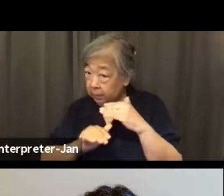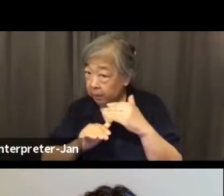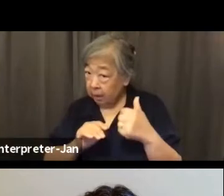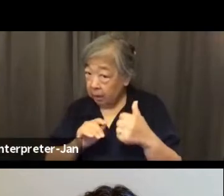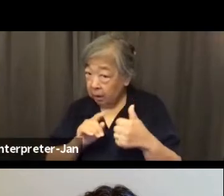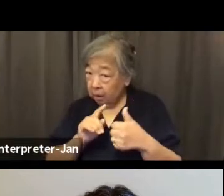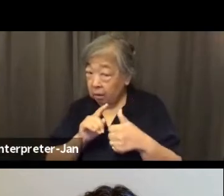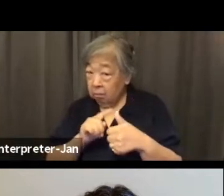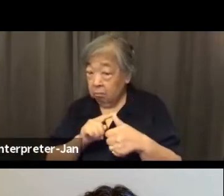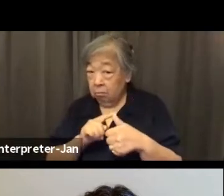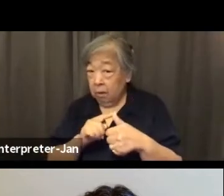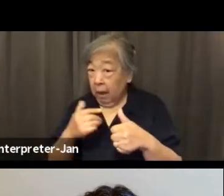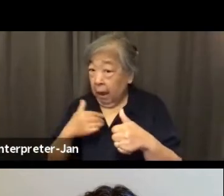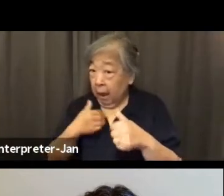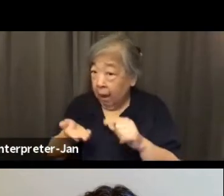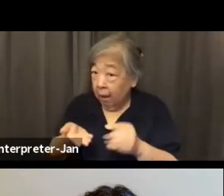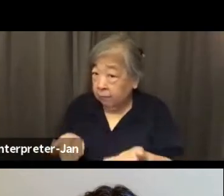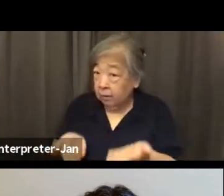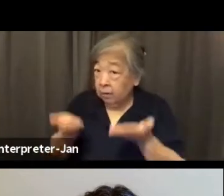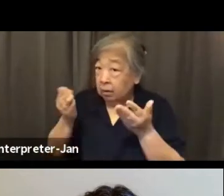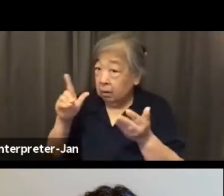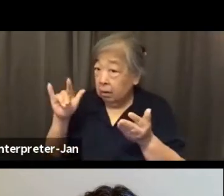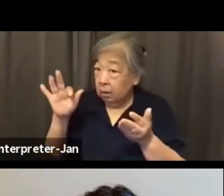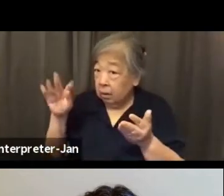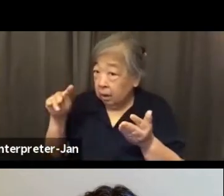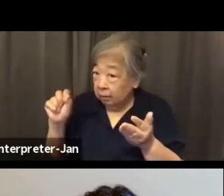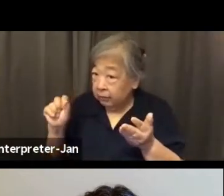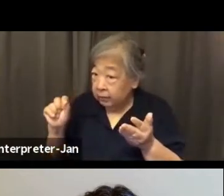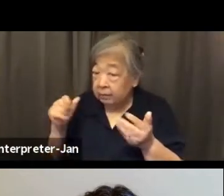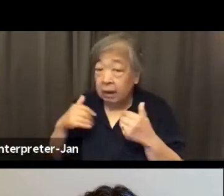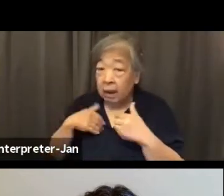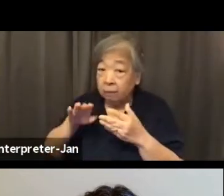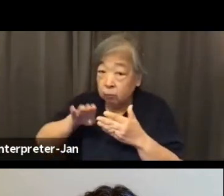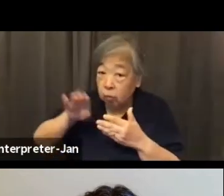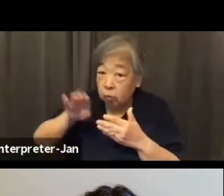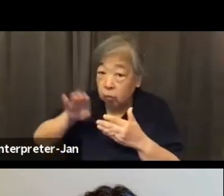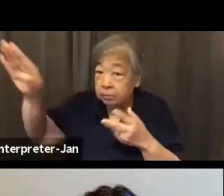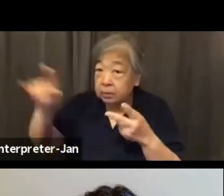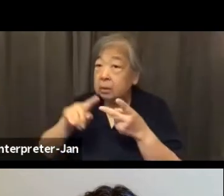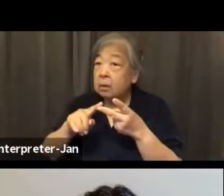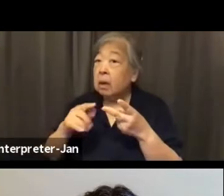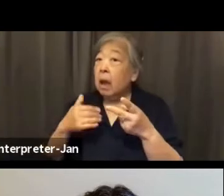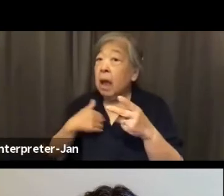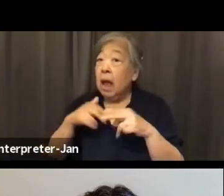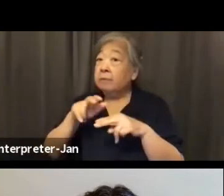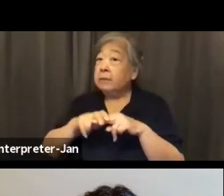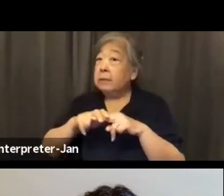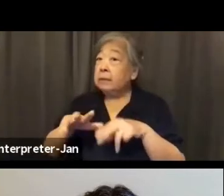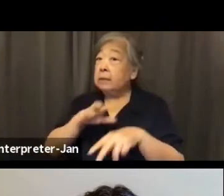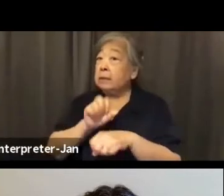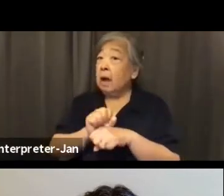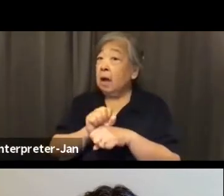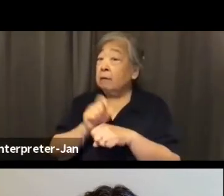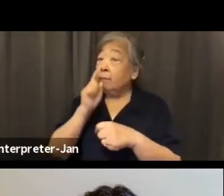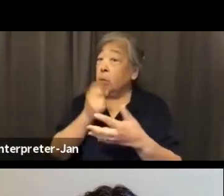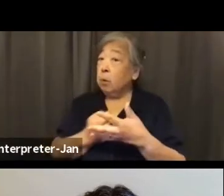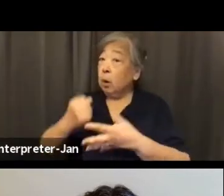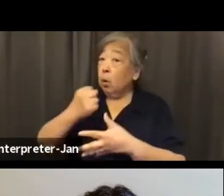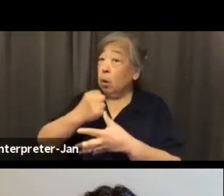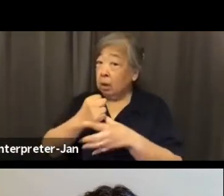The options are lifts or ramps, seats designed as priority seating, handlebars, taxis with